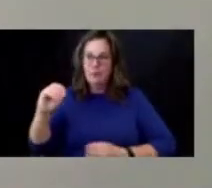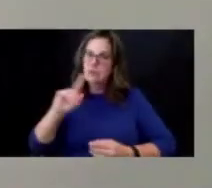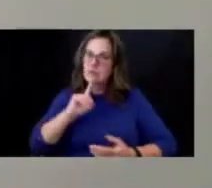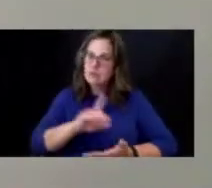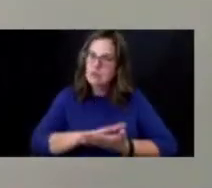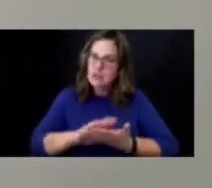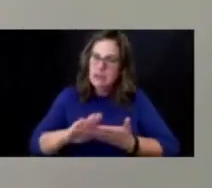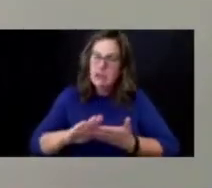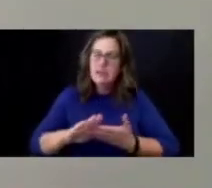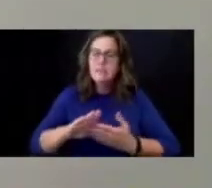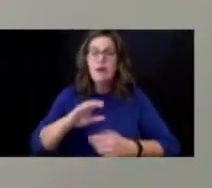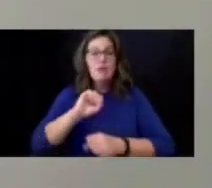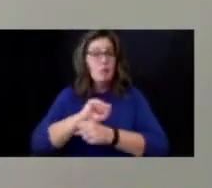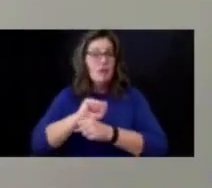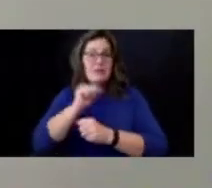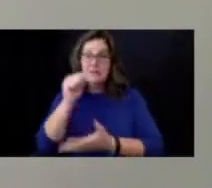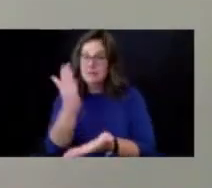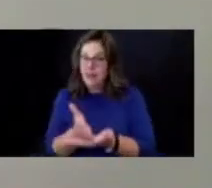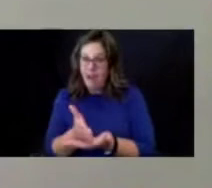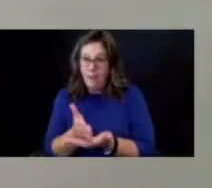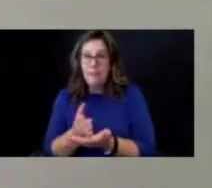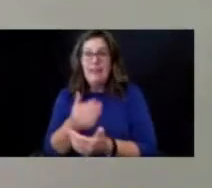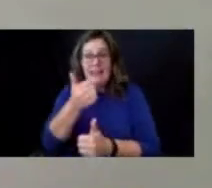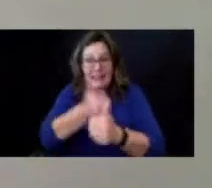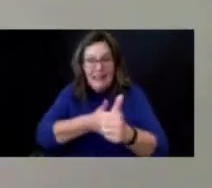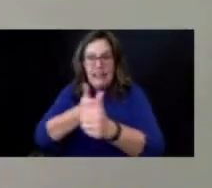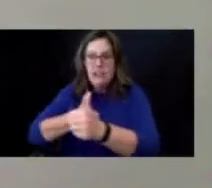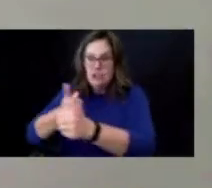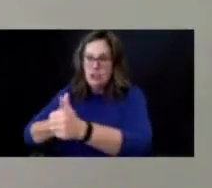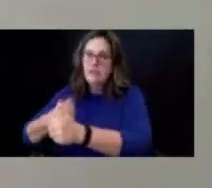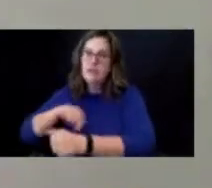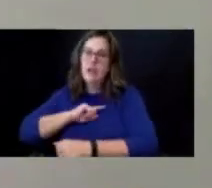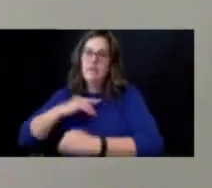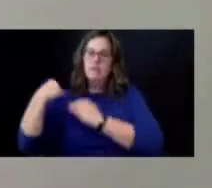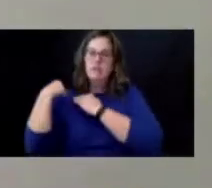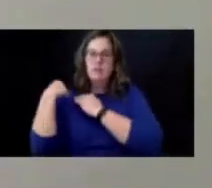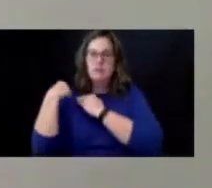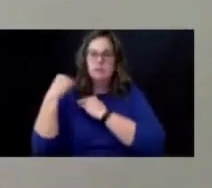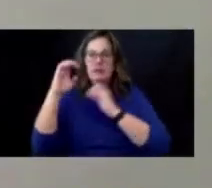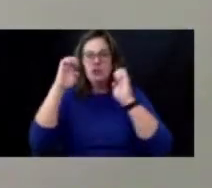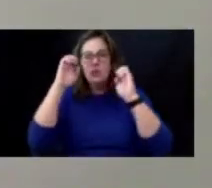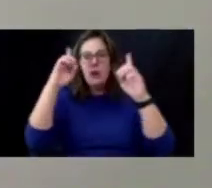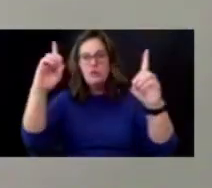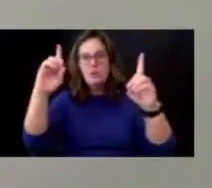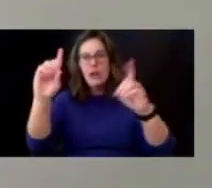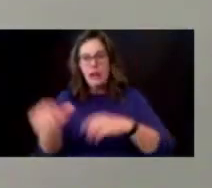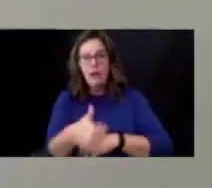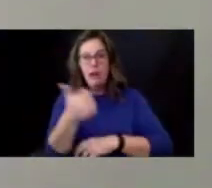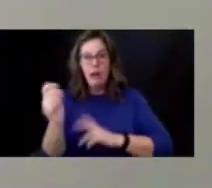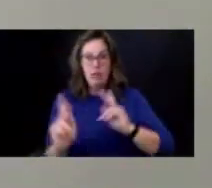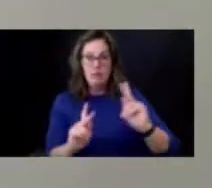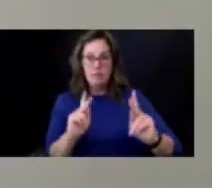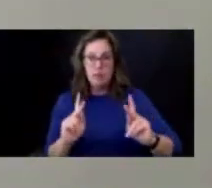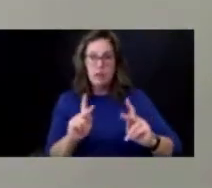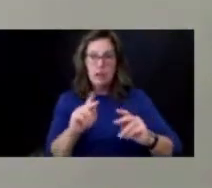again each one of us has a responsibility um to educate others and to help spread awareness of